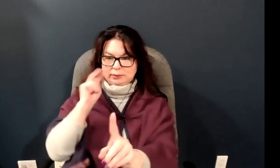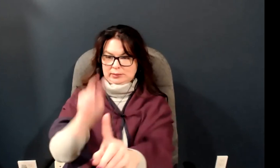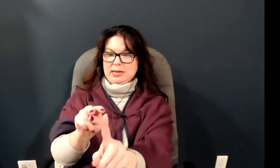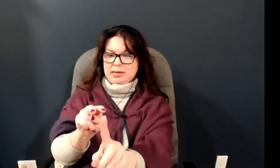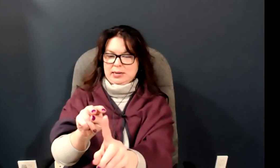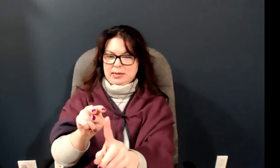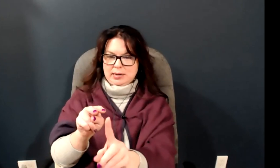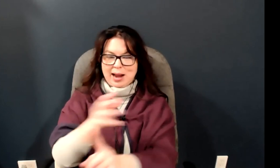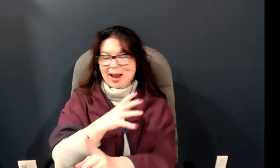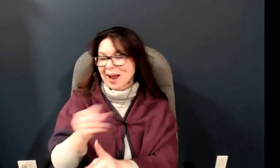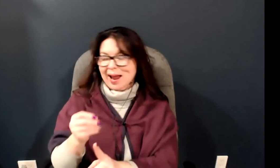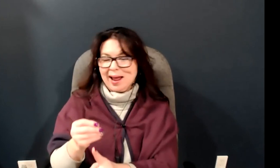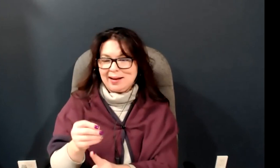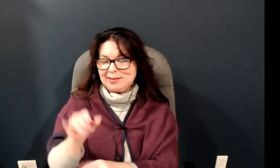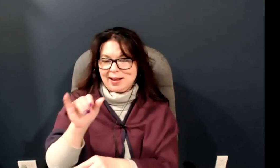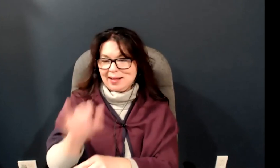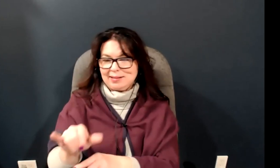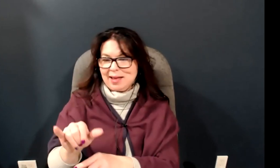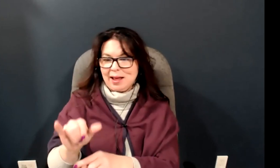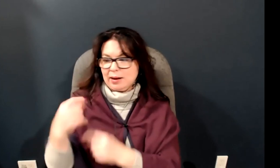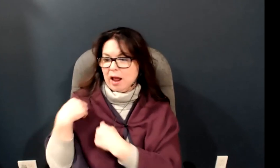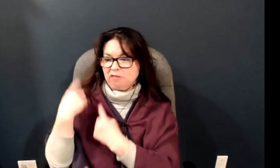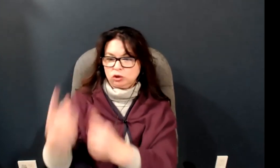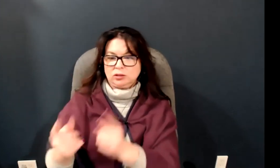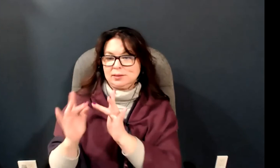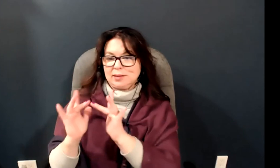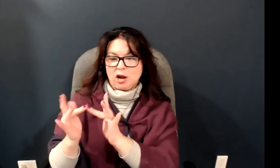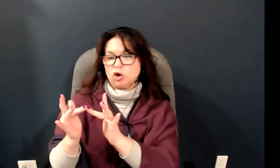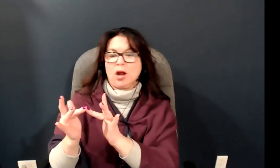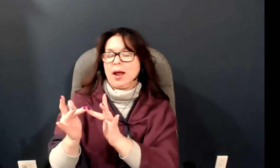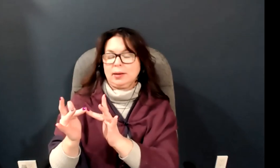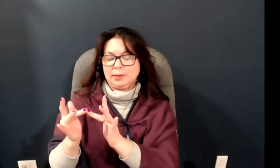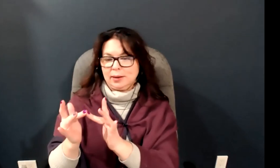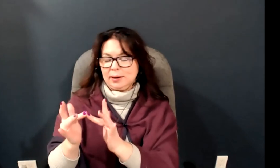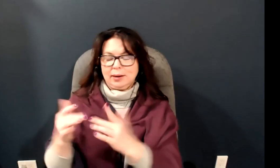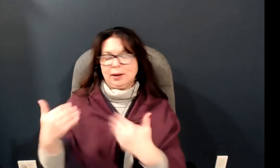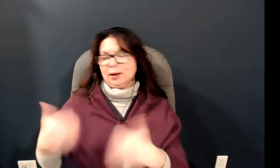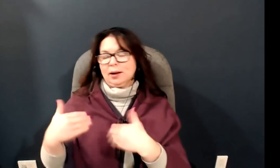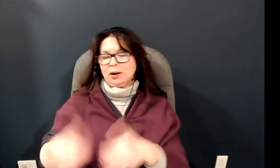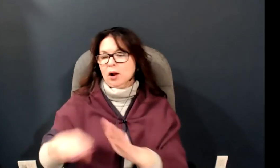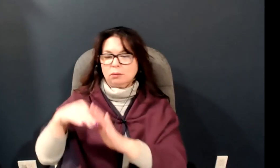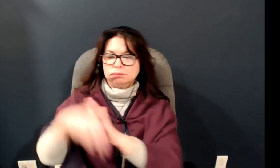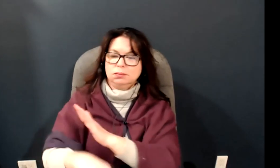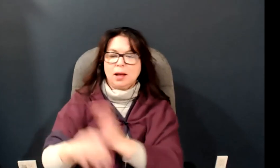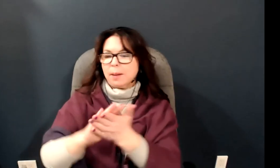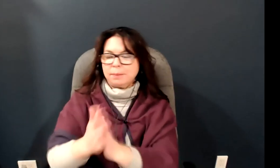Oh, I'm thinking that was said in '97 but there were a few other instances, instances